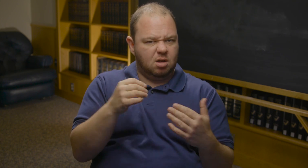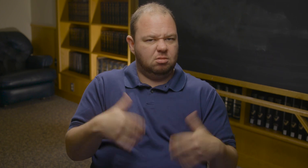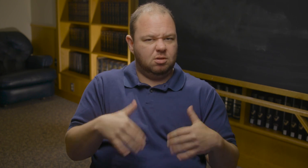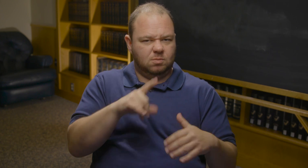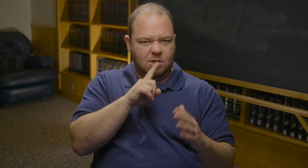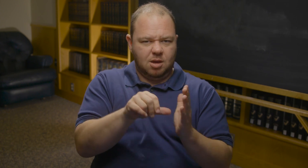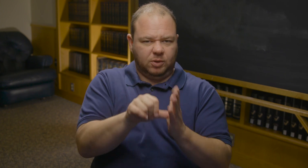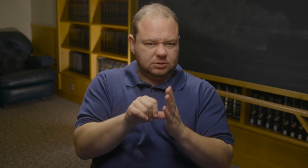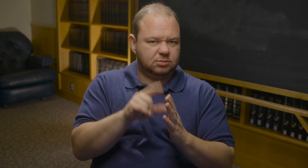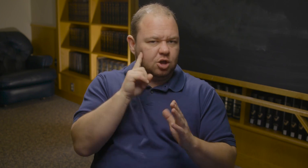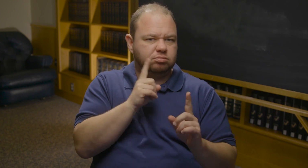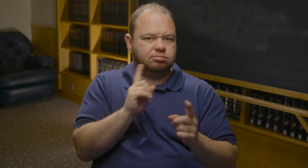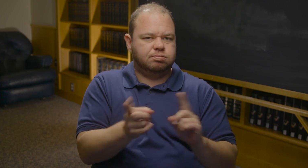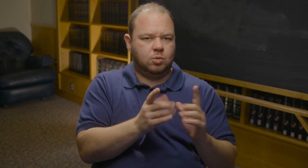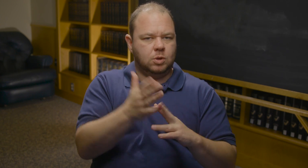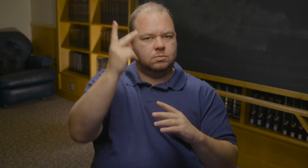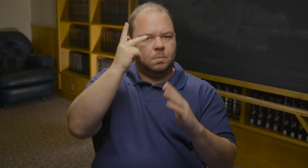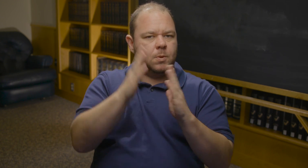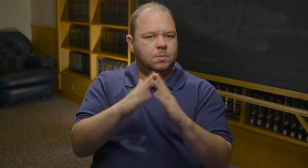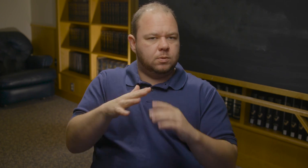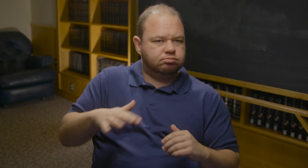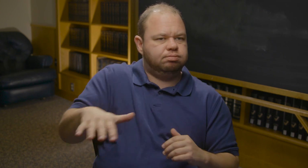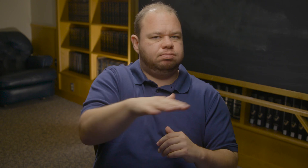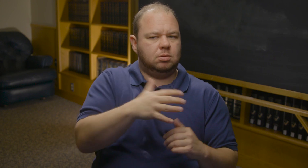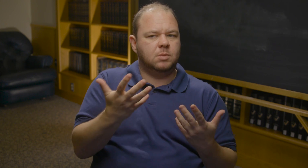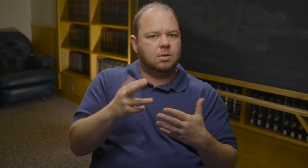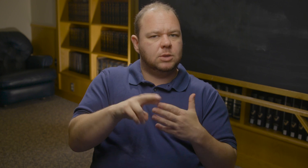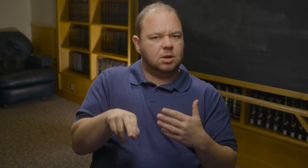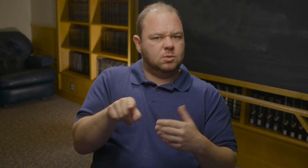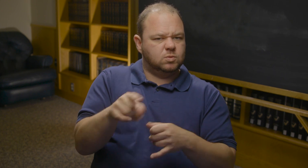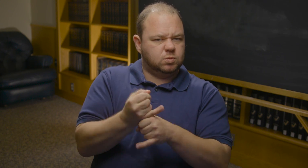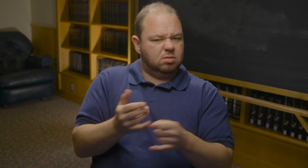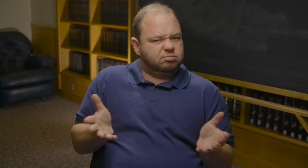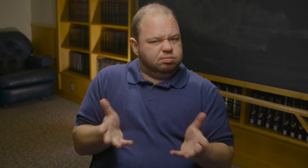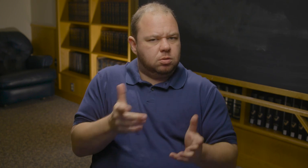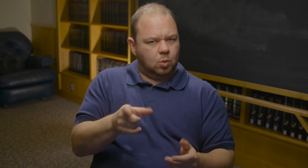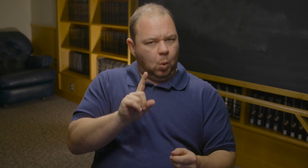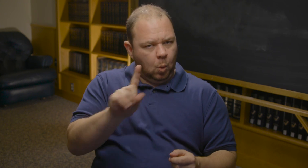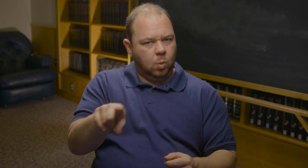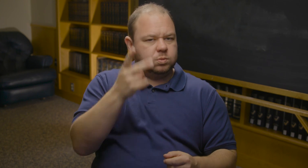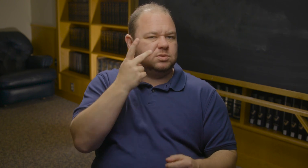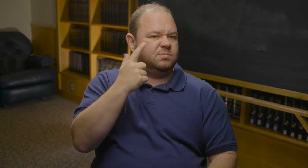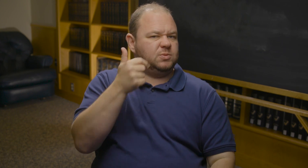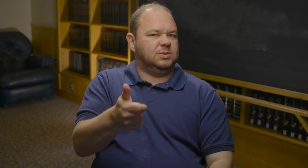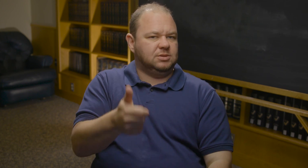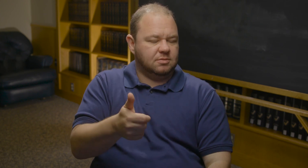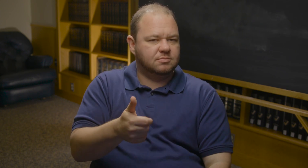It was impressive and created a stir in the philosophy community. He urged him to go and see the results of this signing institution.